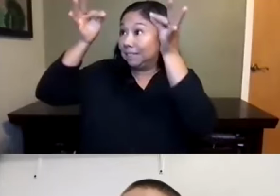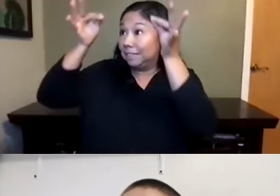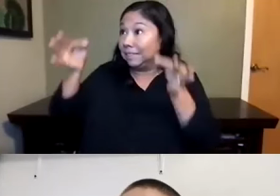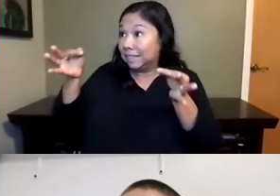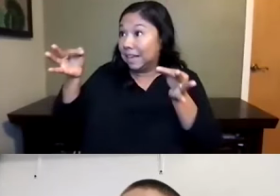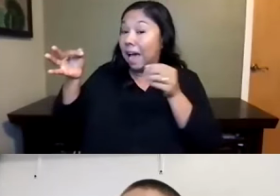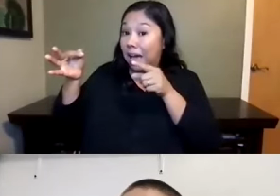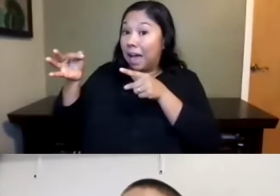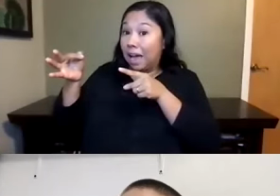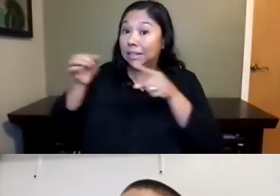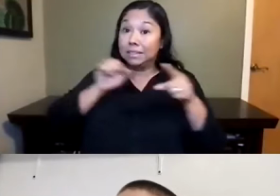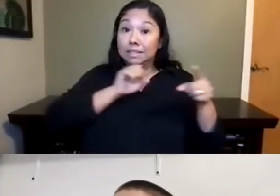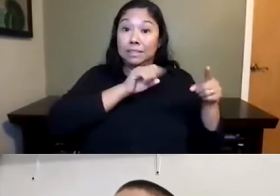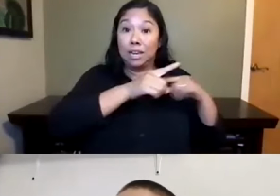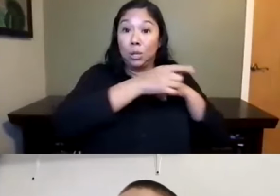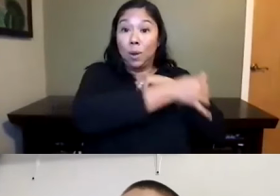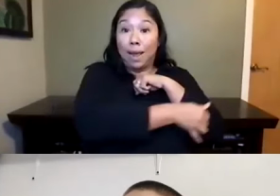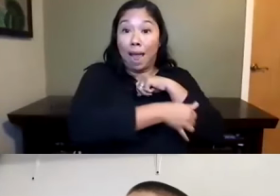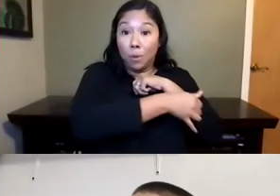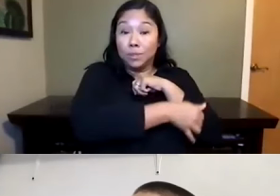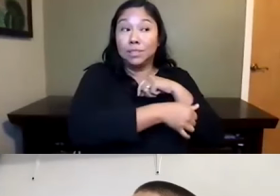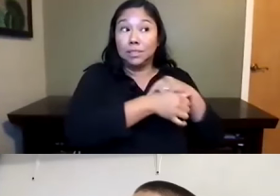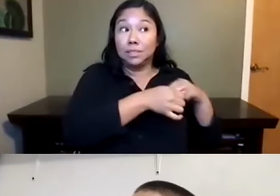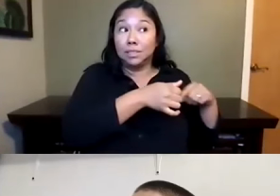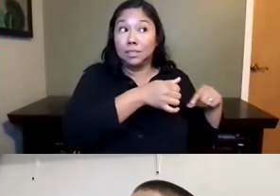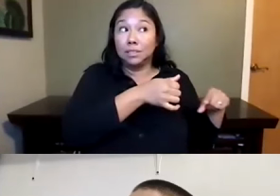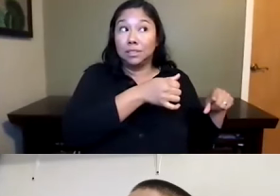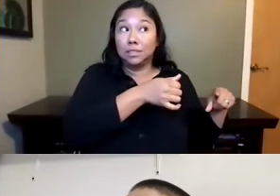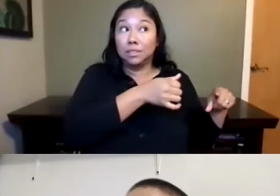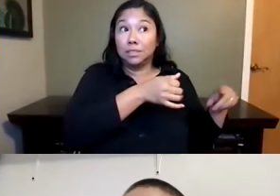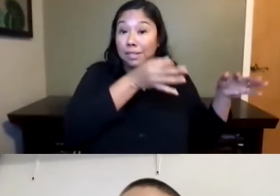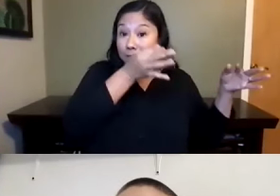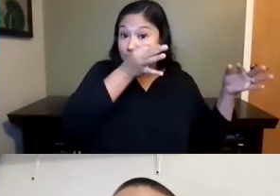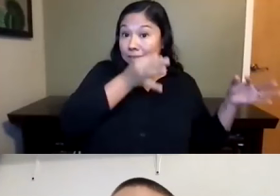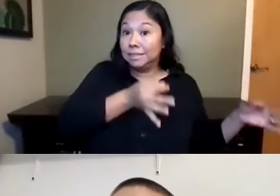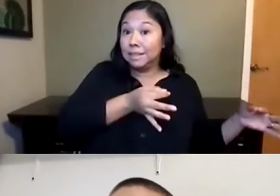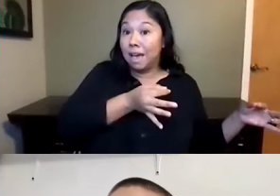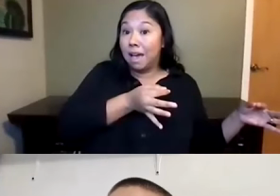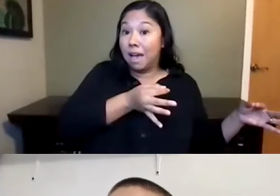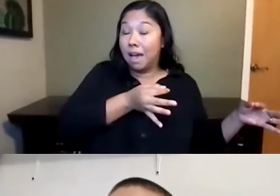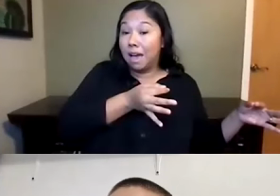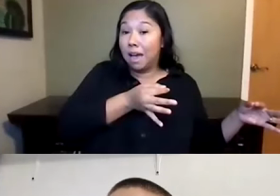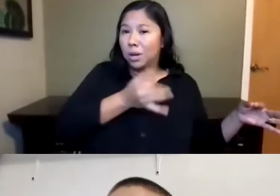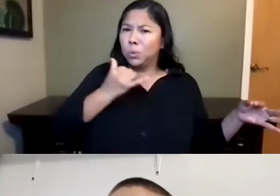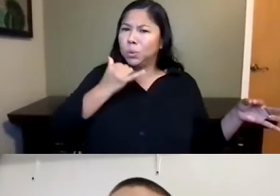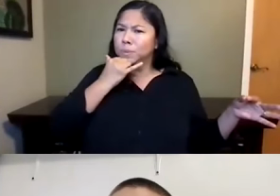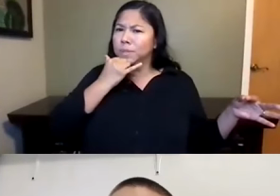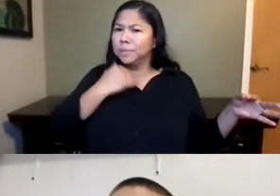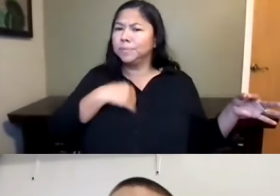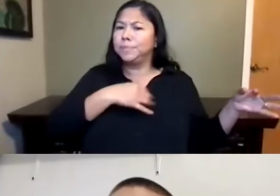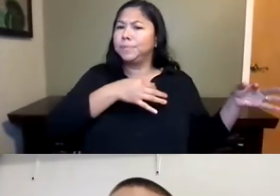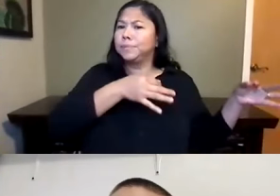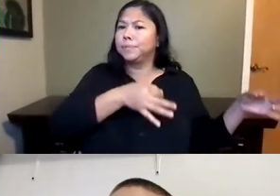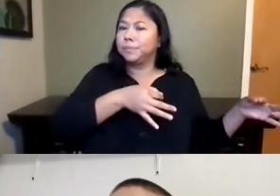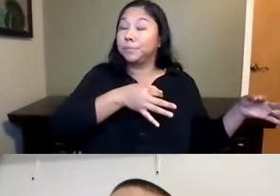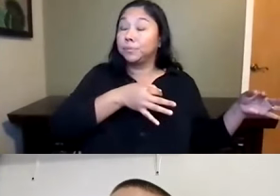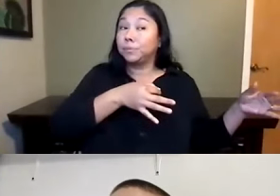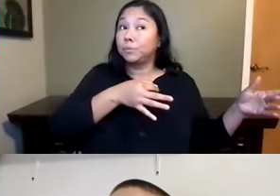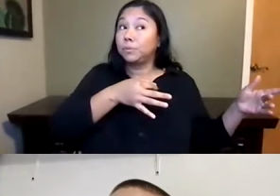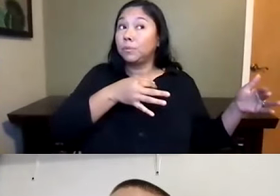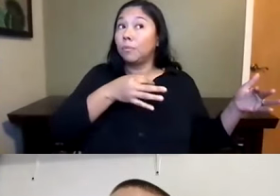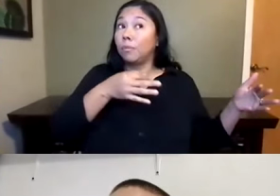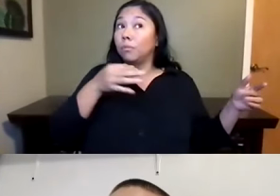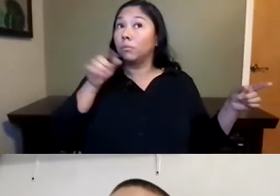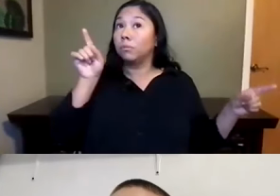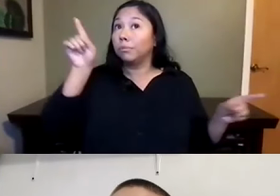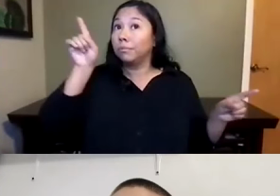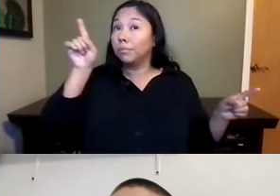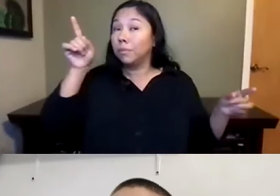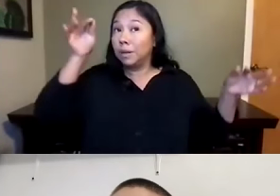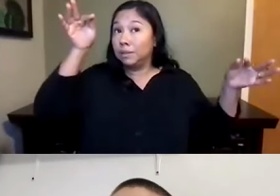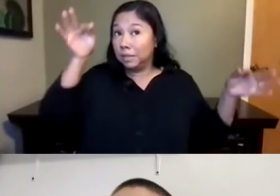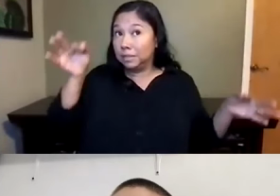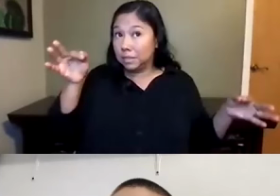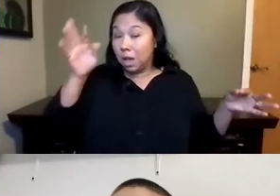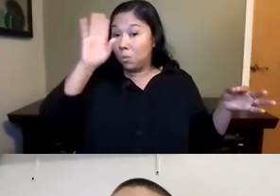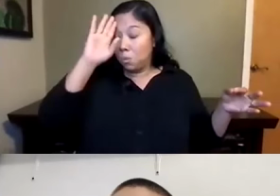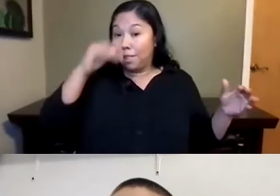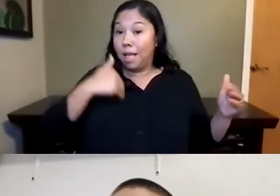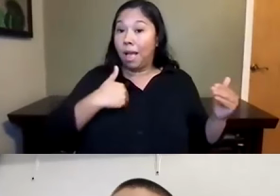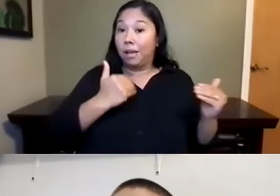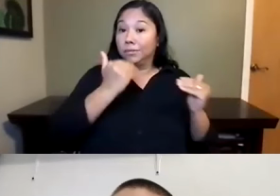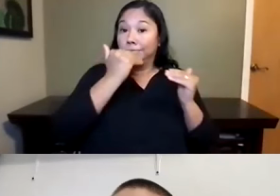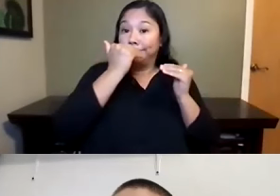San Diego County, that we will continue to hold restrictions on the way we socialize in person